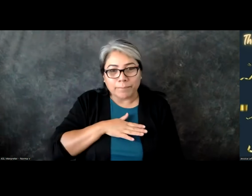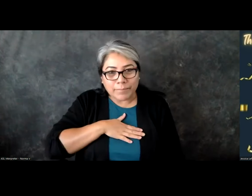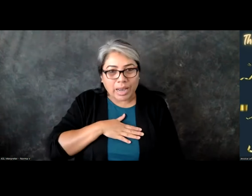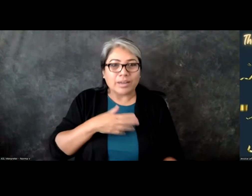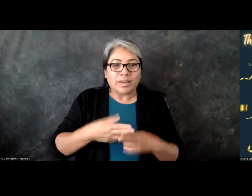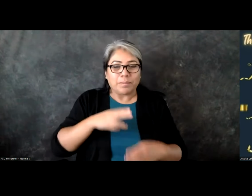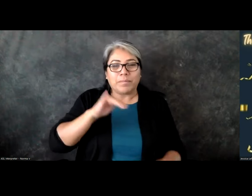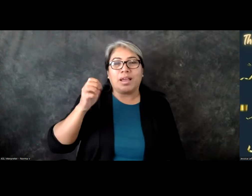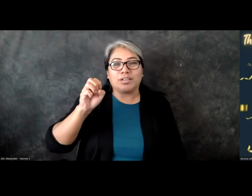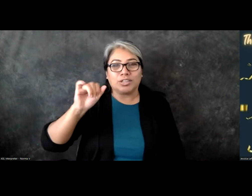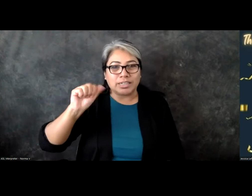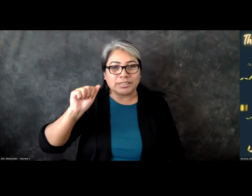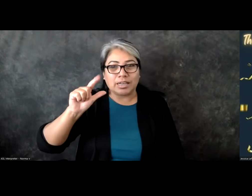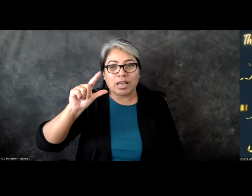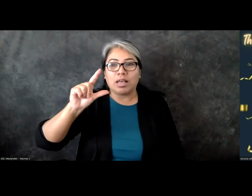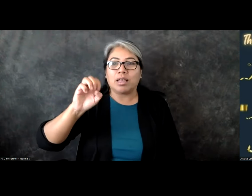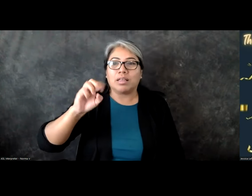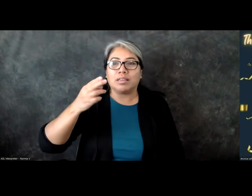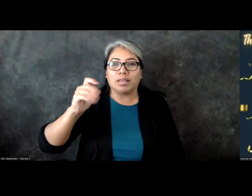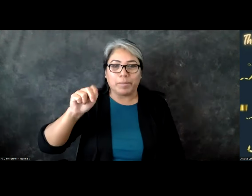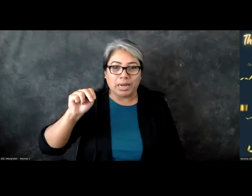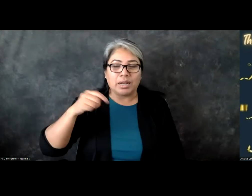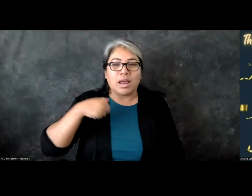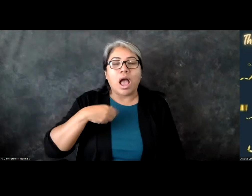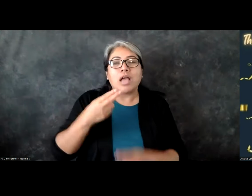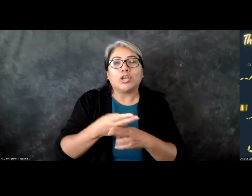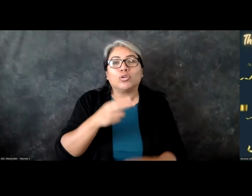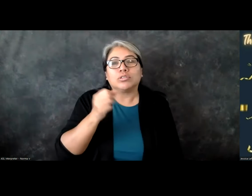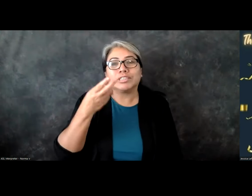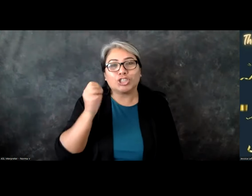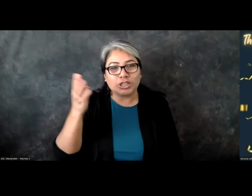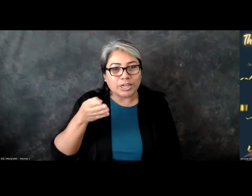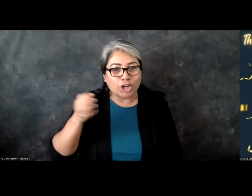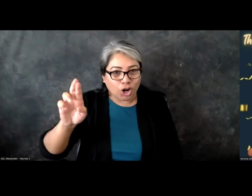attorney at justice in aging. And I should have introduced